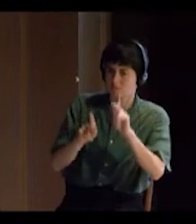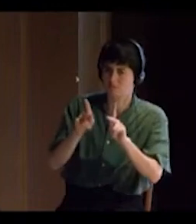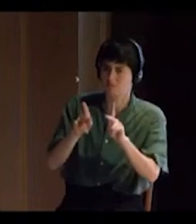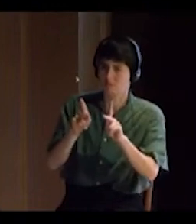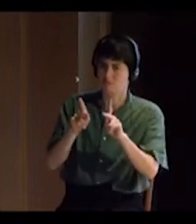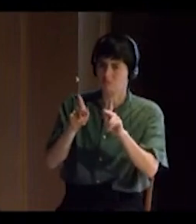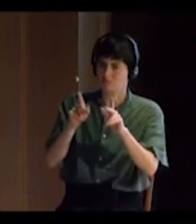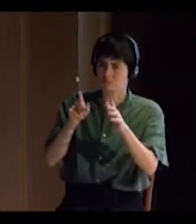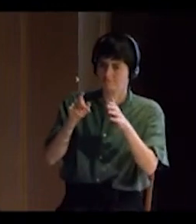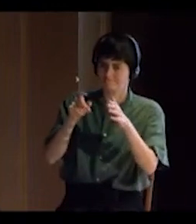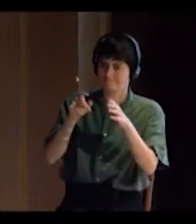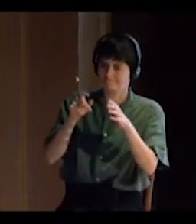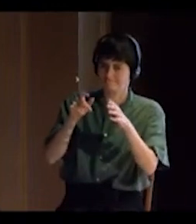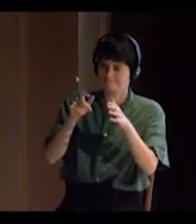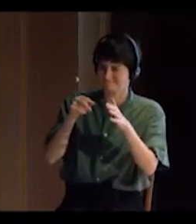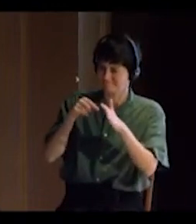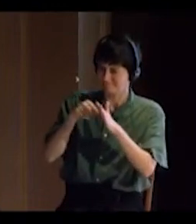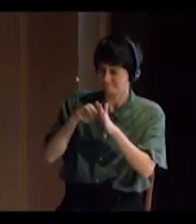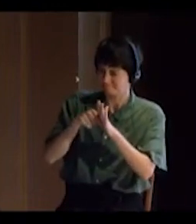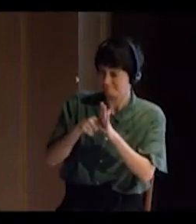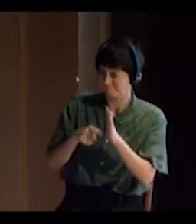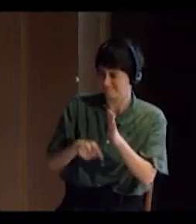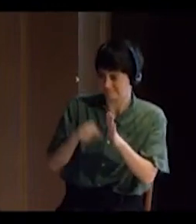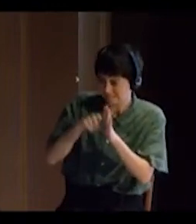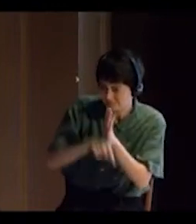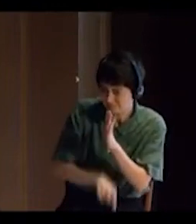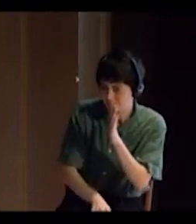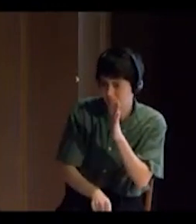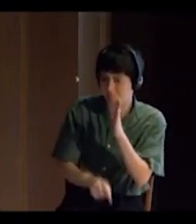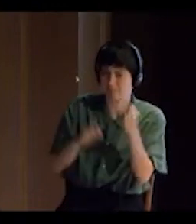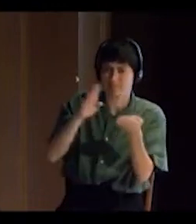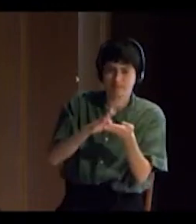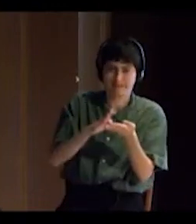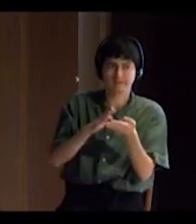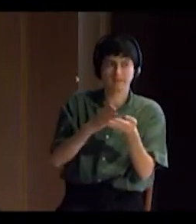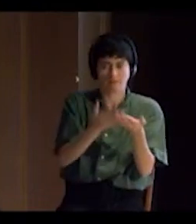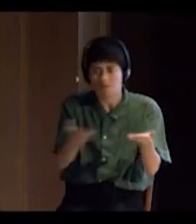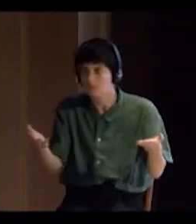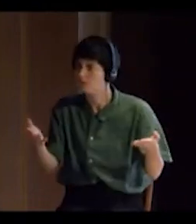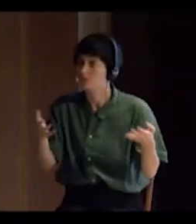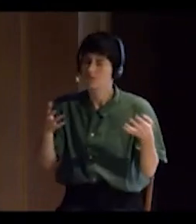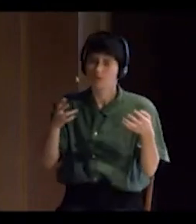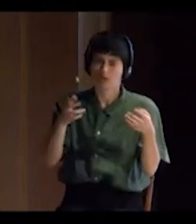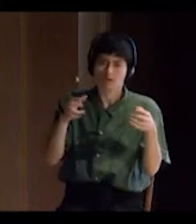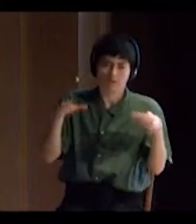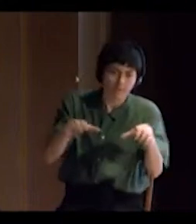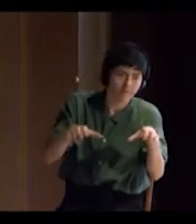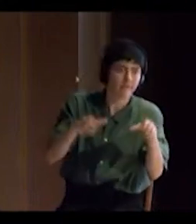That's a very cool question. Thank you.